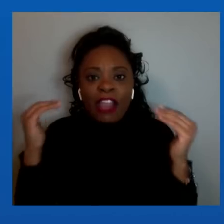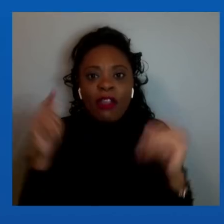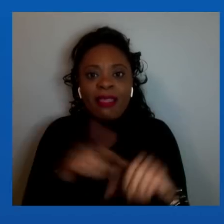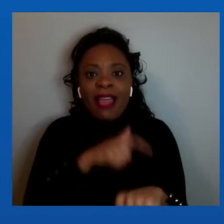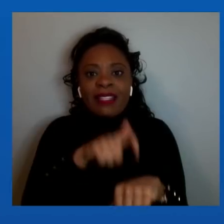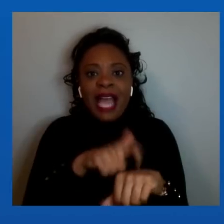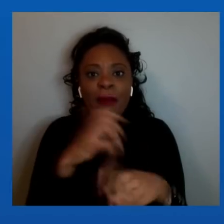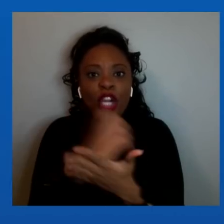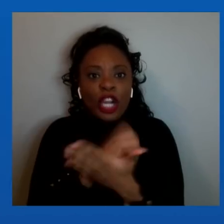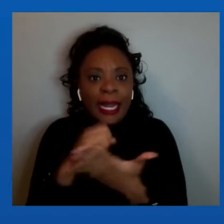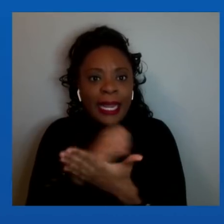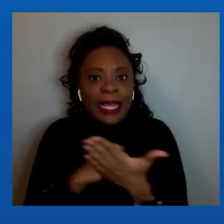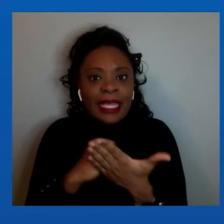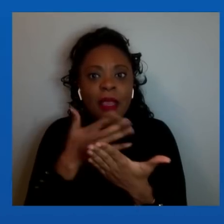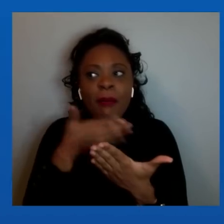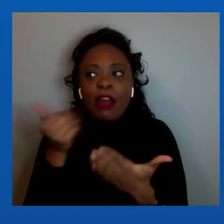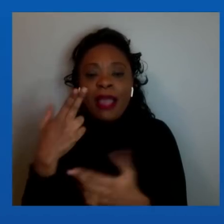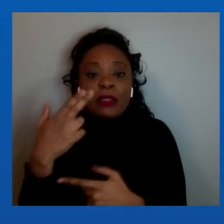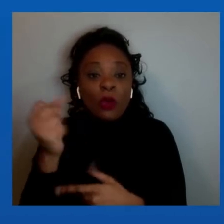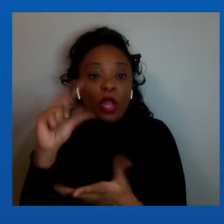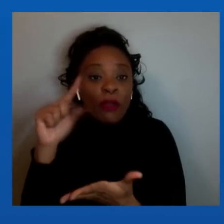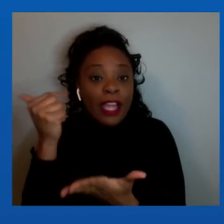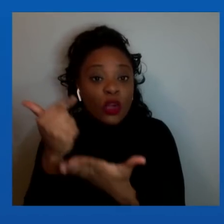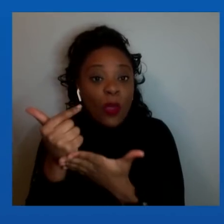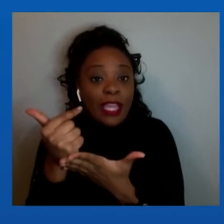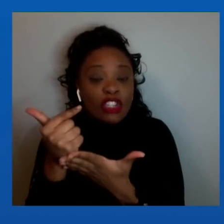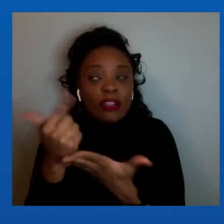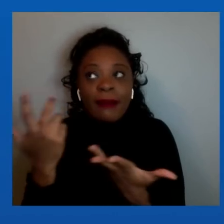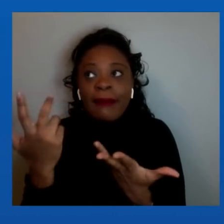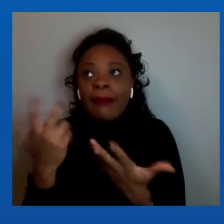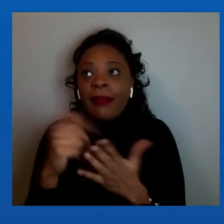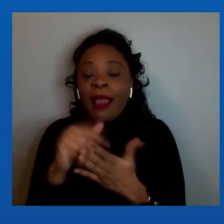better high school graduation and college attendance rates.